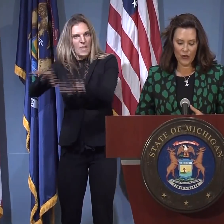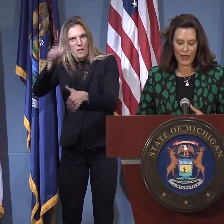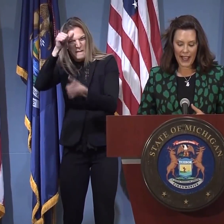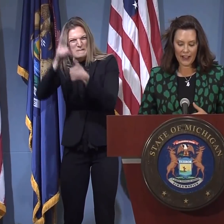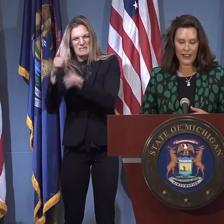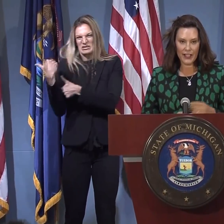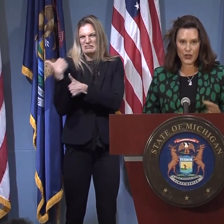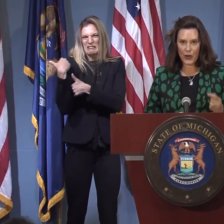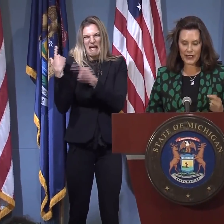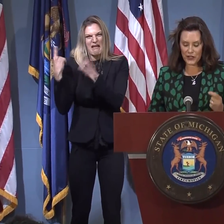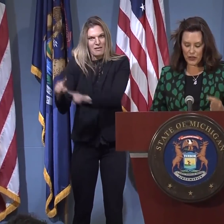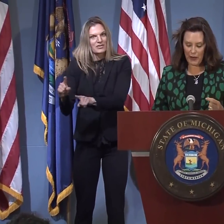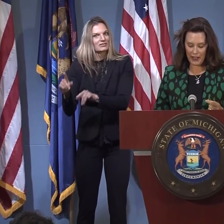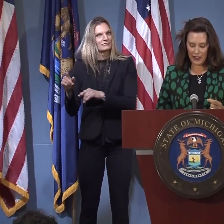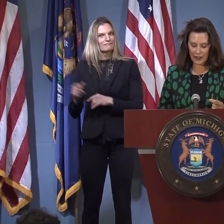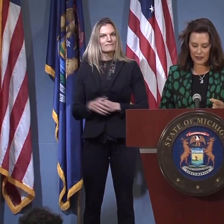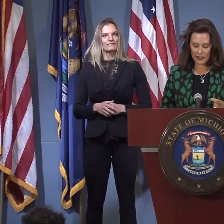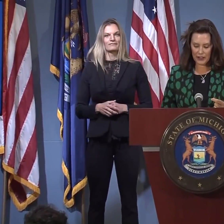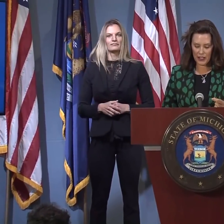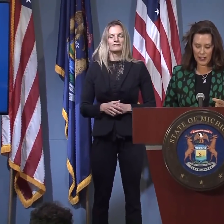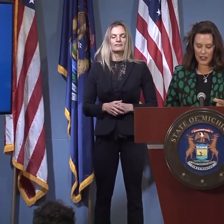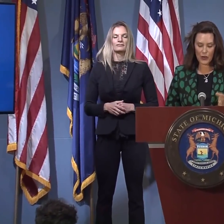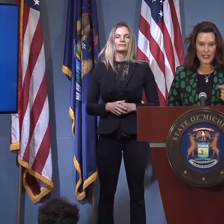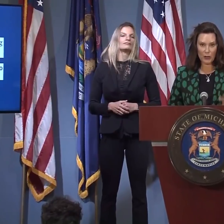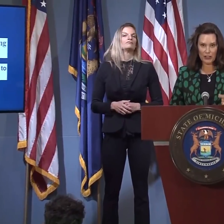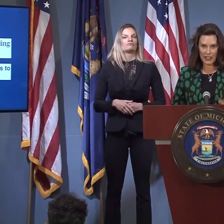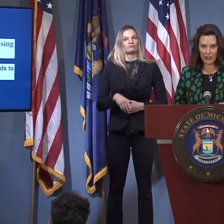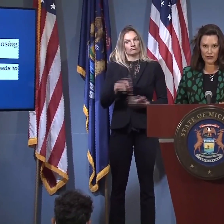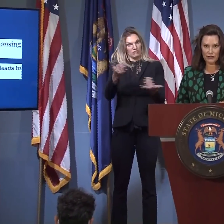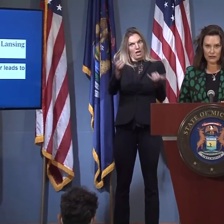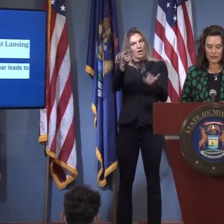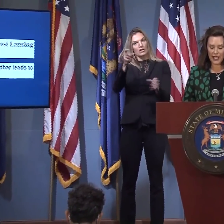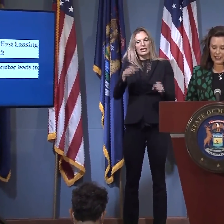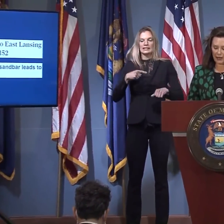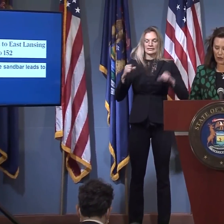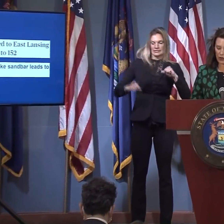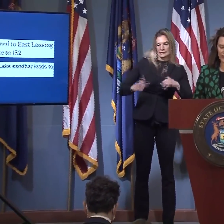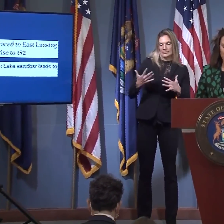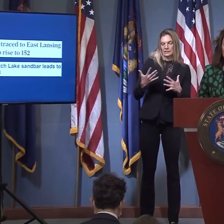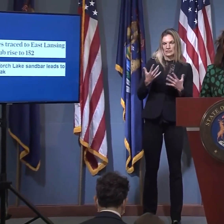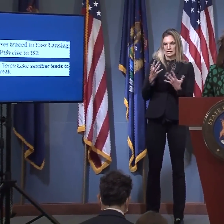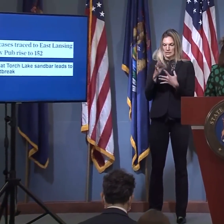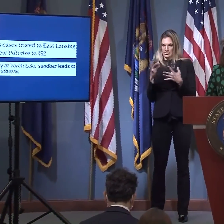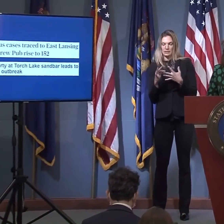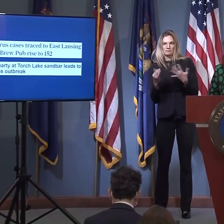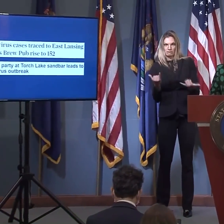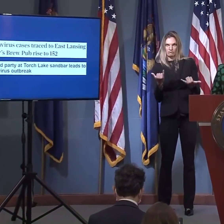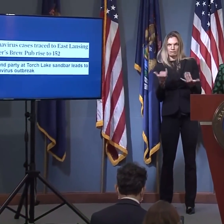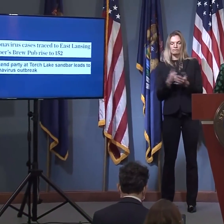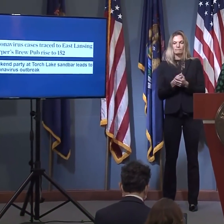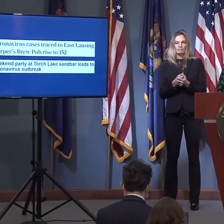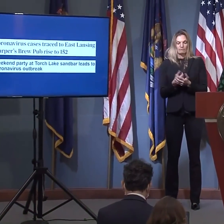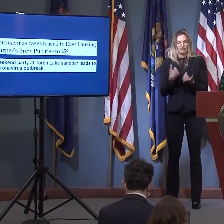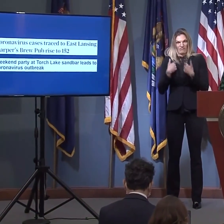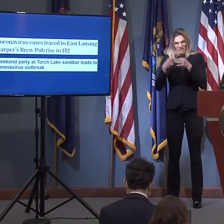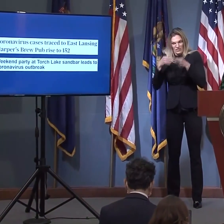WHAT CAN HAPPEN WHEN PEOPLE SHOW UP WITHOUT A FACE COVERING. WE HAVE A CHOICE MAKE.